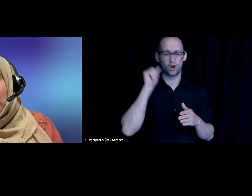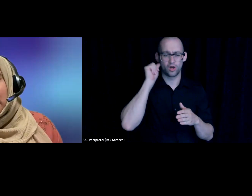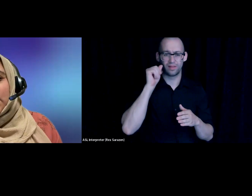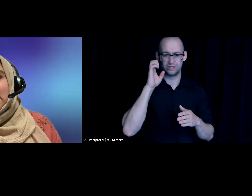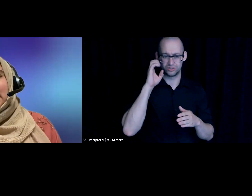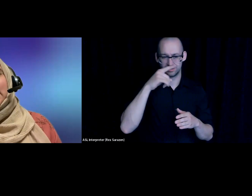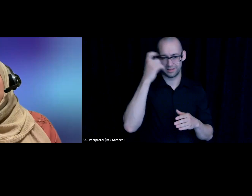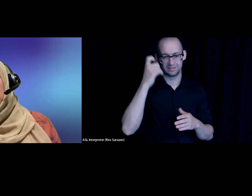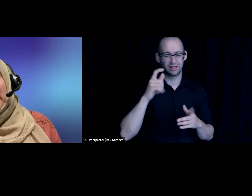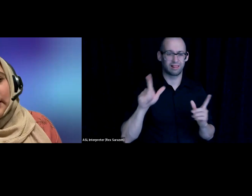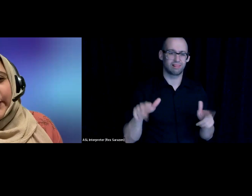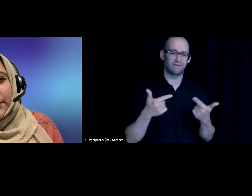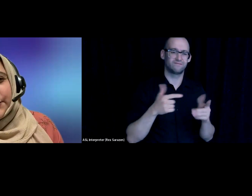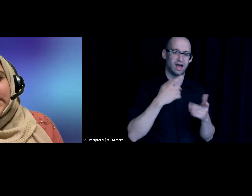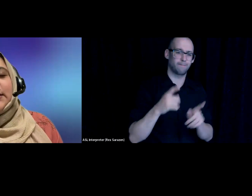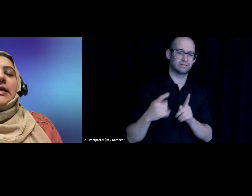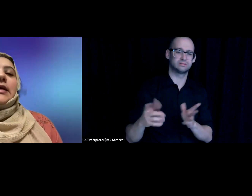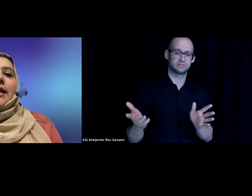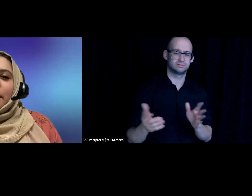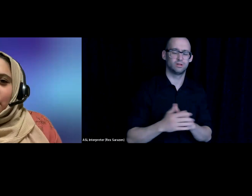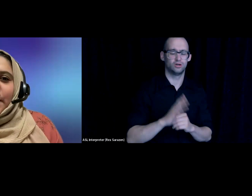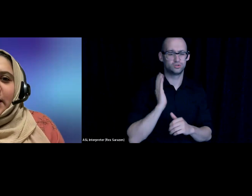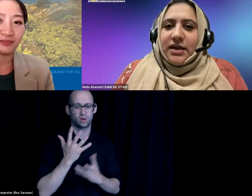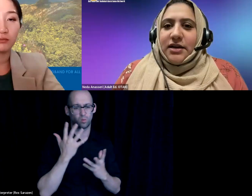called the Students 16, where we celebrate our students, and they are nominated on an